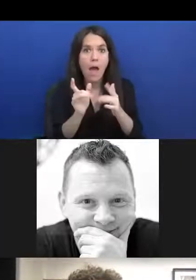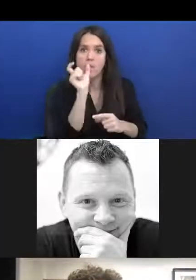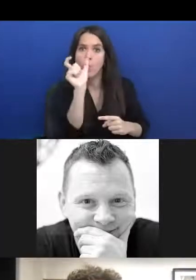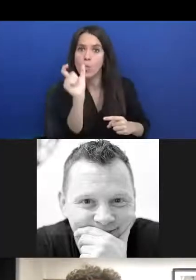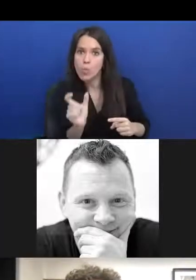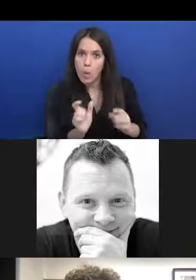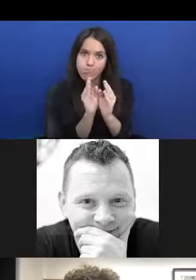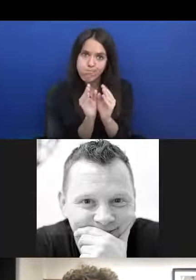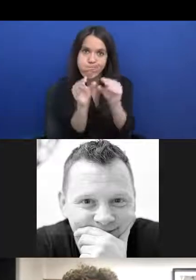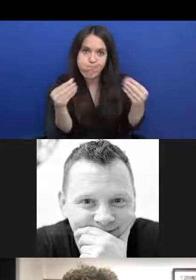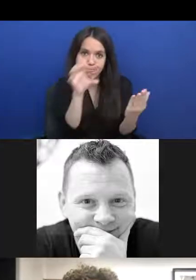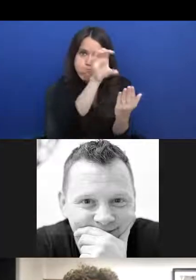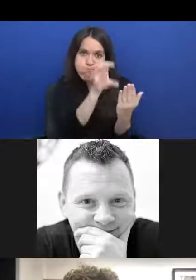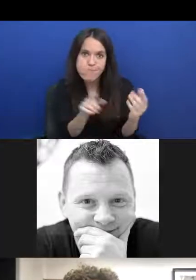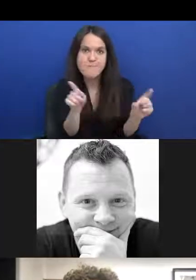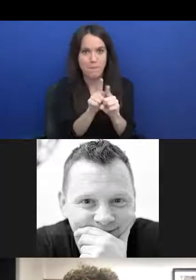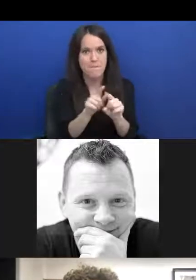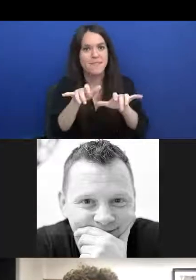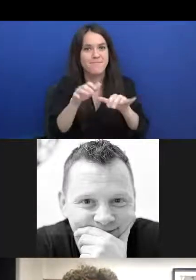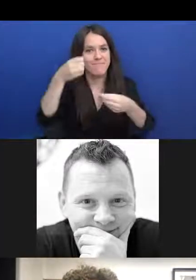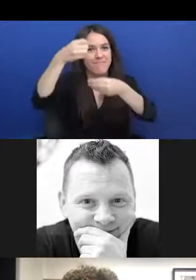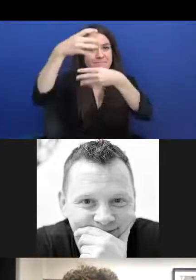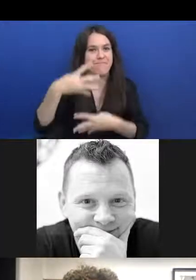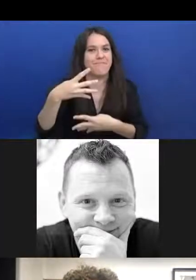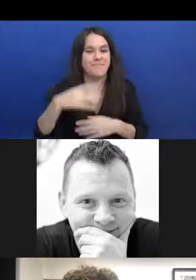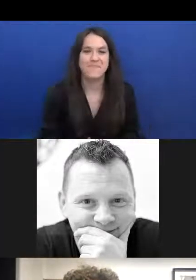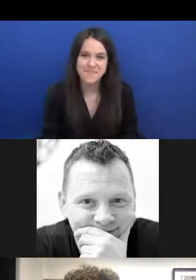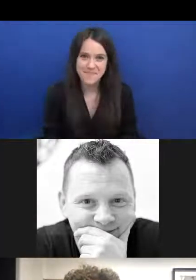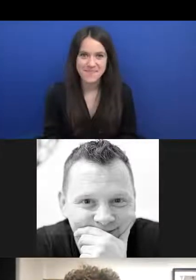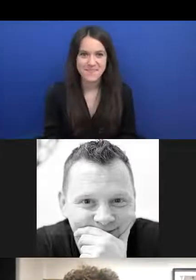so when I started doing research on multilingualism my big interest was